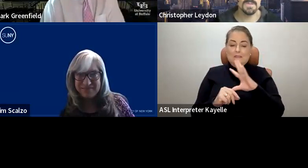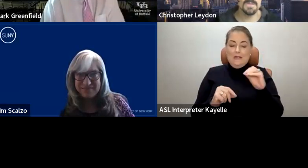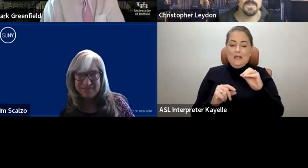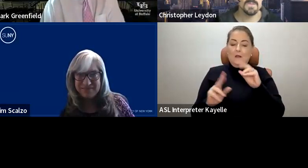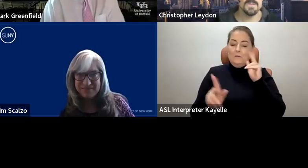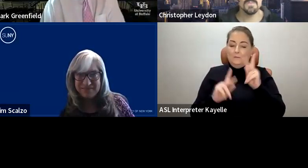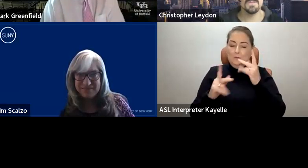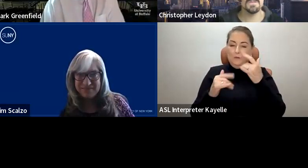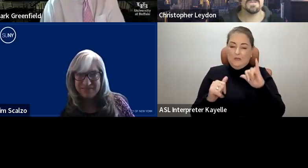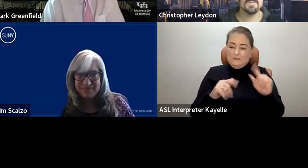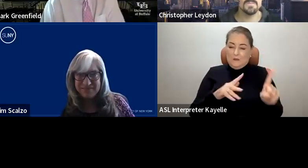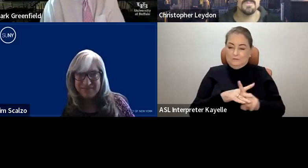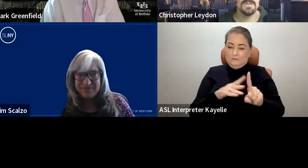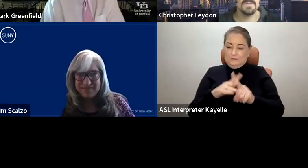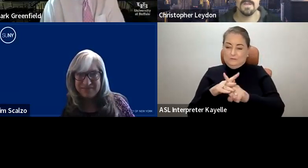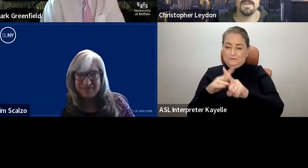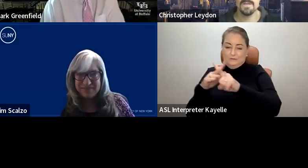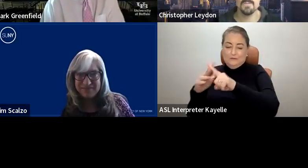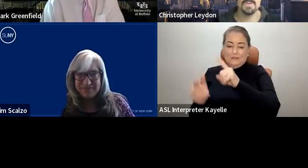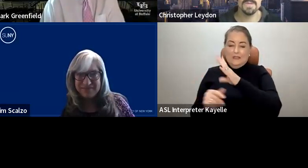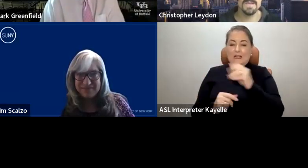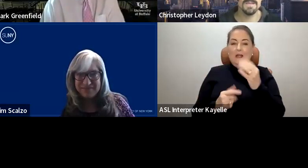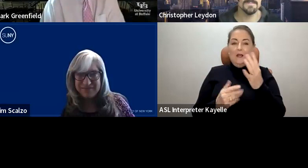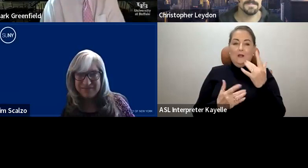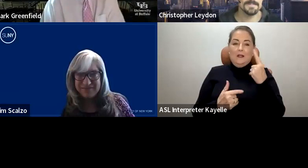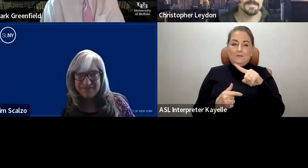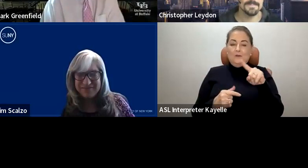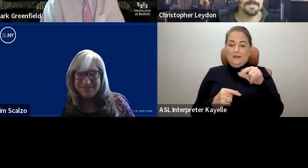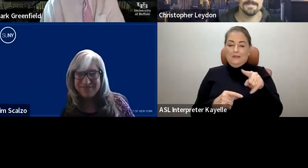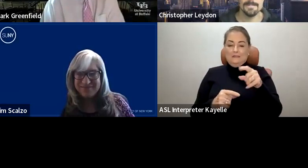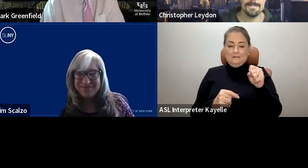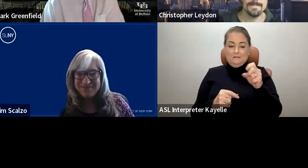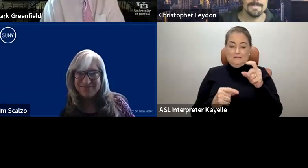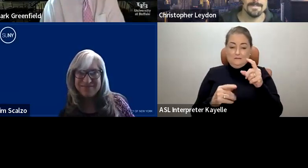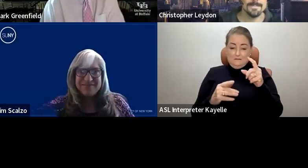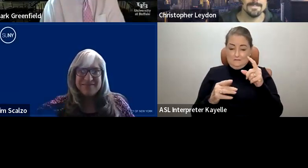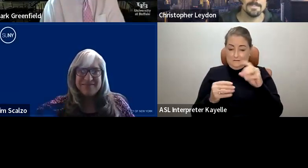participants number stops moving, and then we will begin.